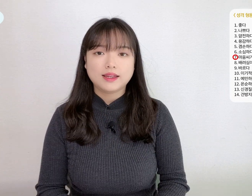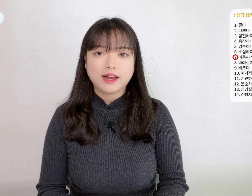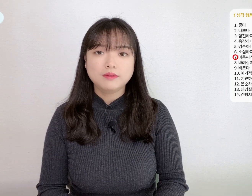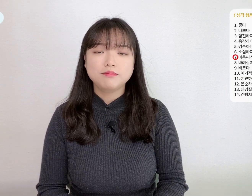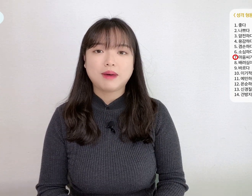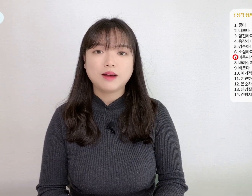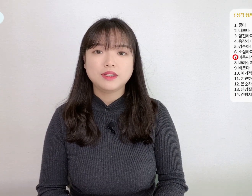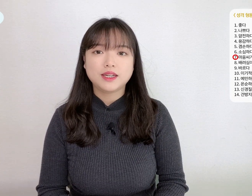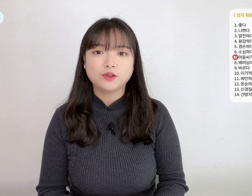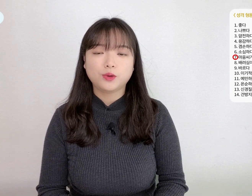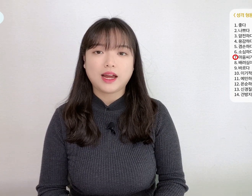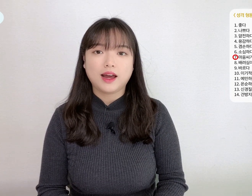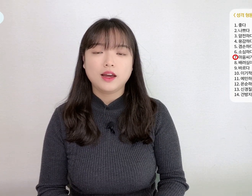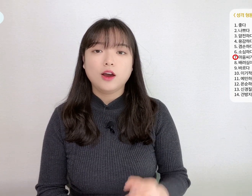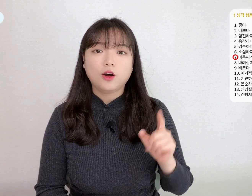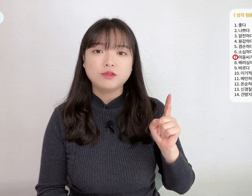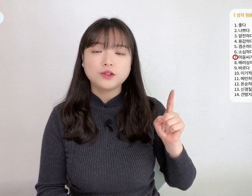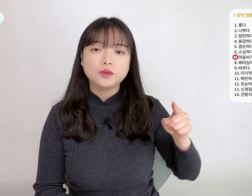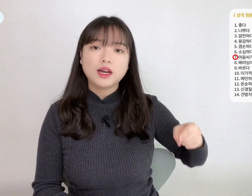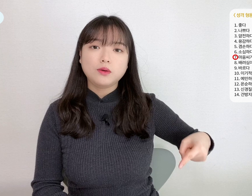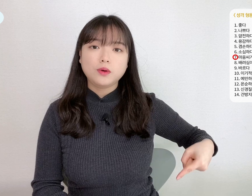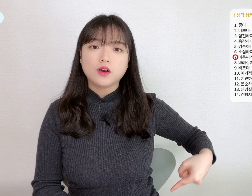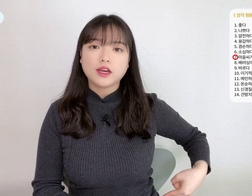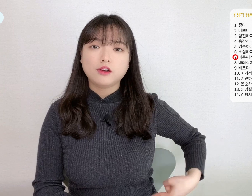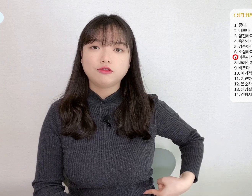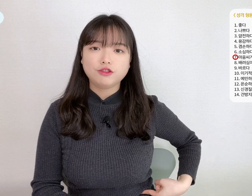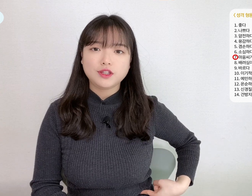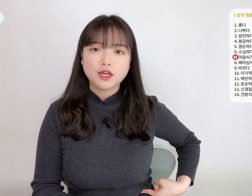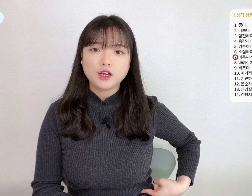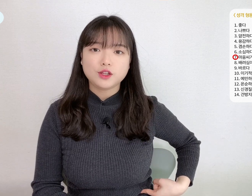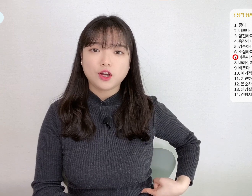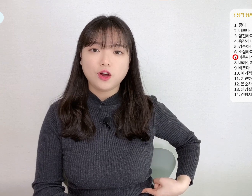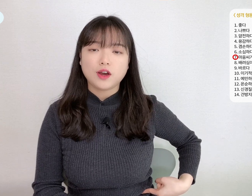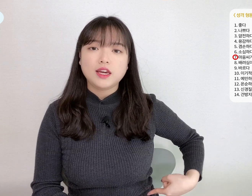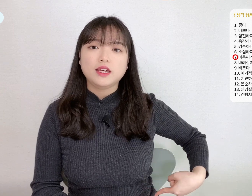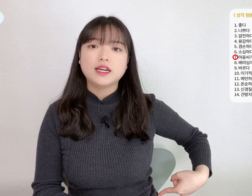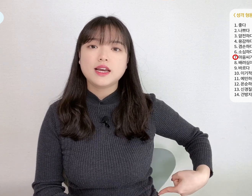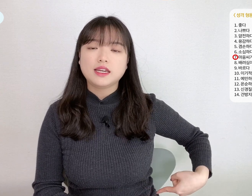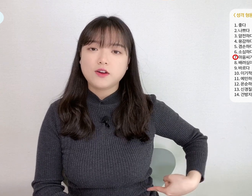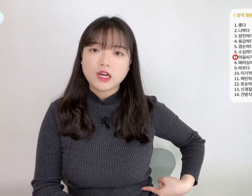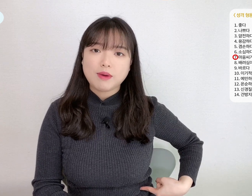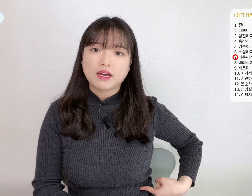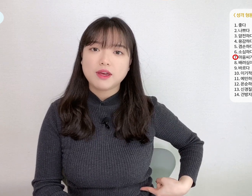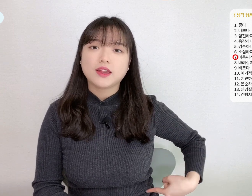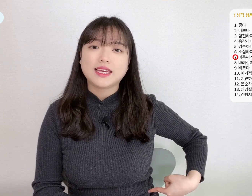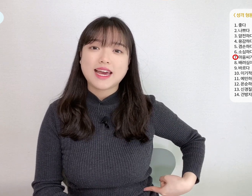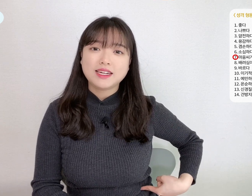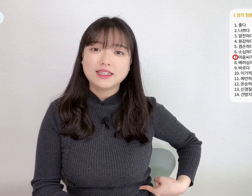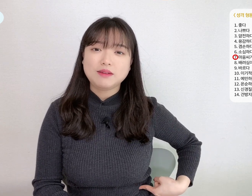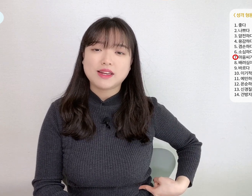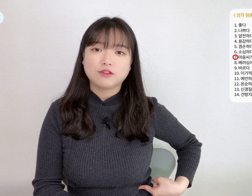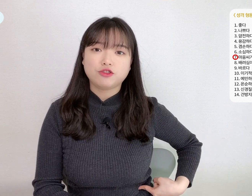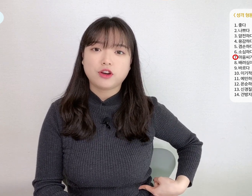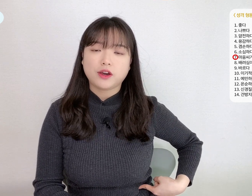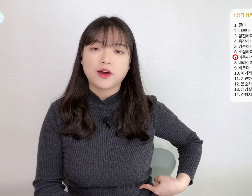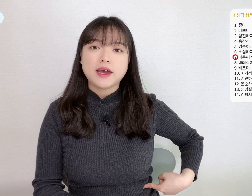I like the next one Cook here with your index finger! stabbed If you just do this, it is a digestion called [conscience].